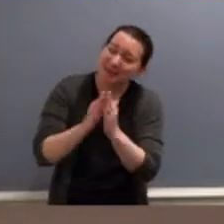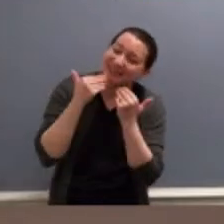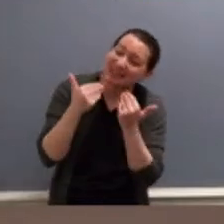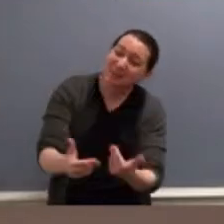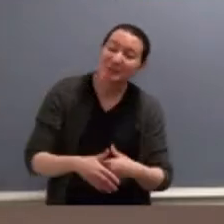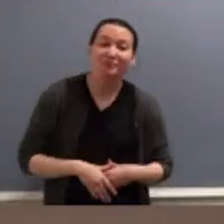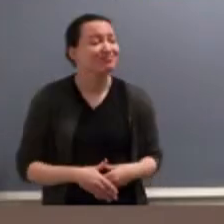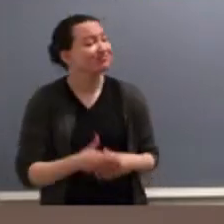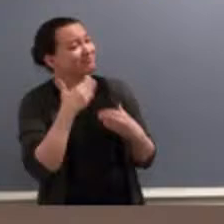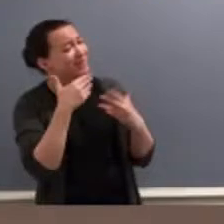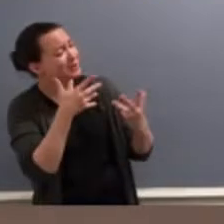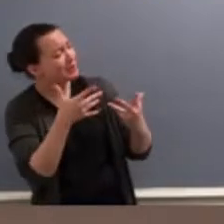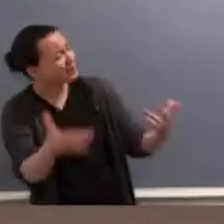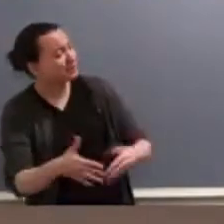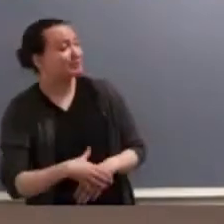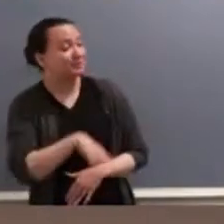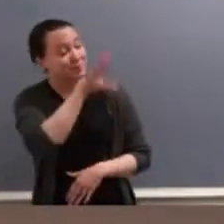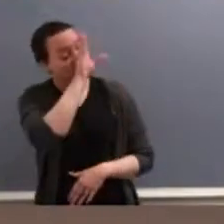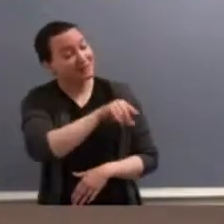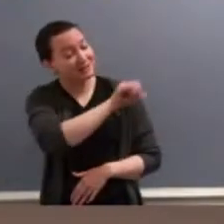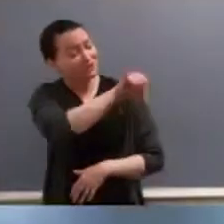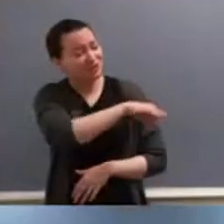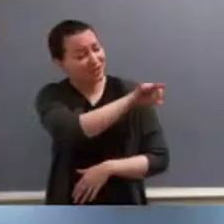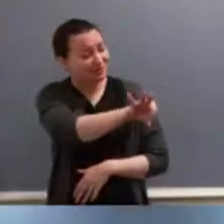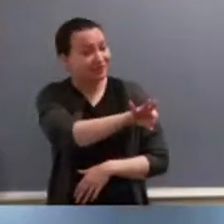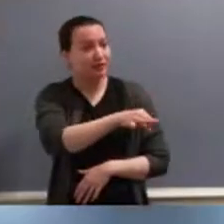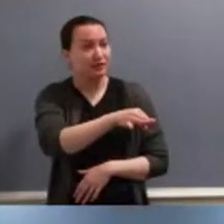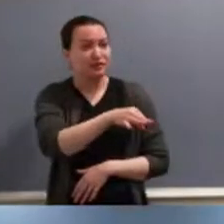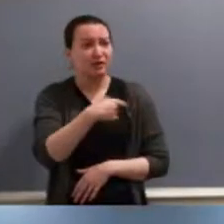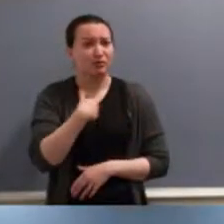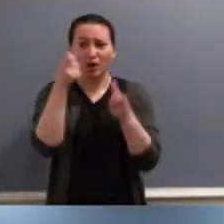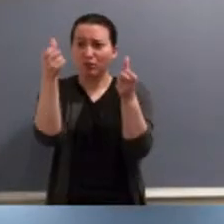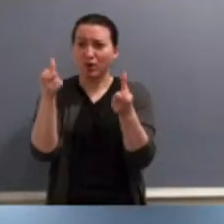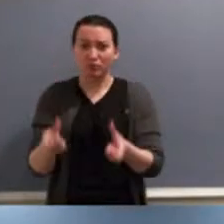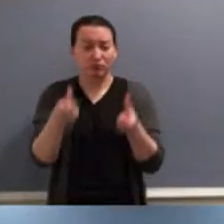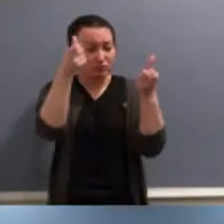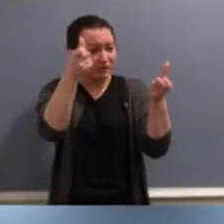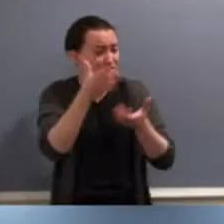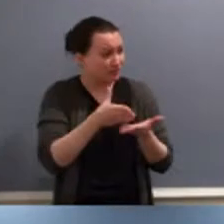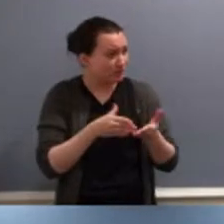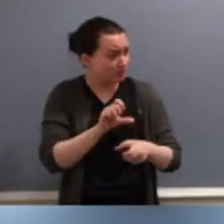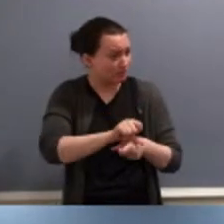thank you so much and I know Jeff we have posted some positions to to fill some of